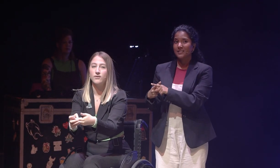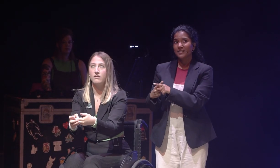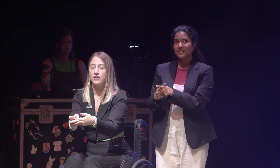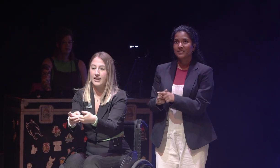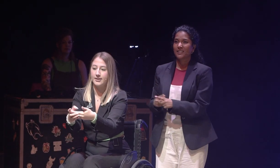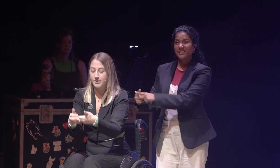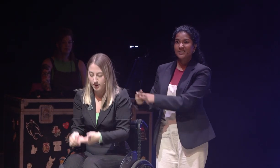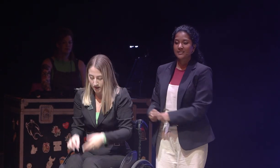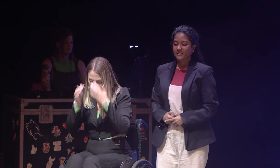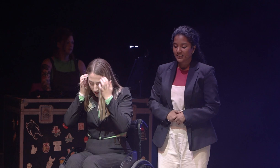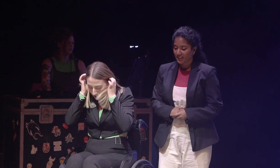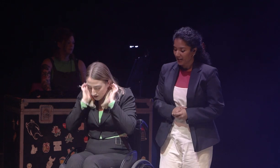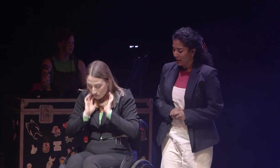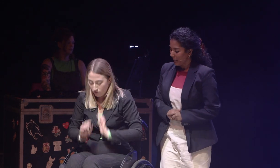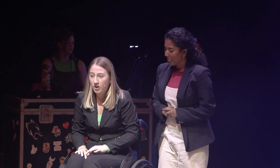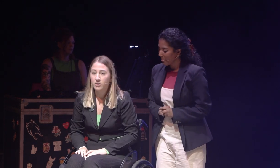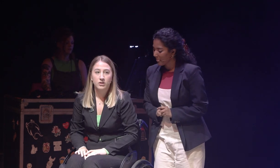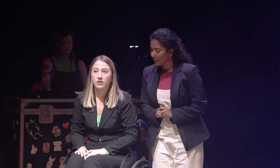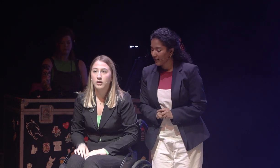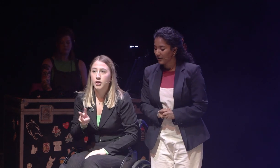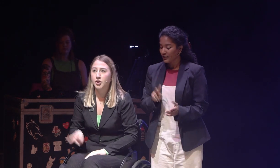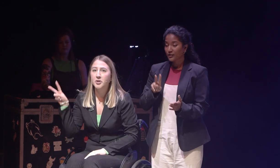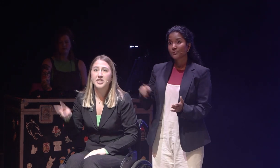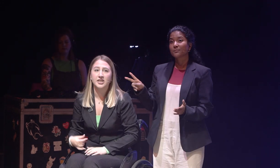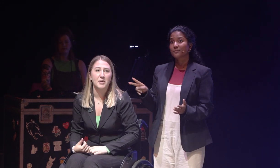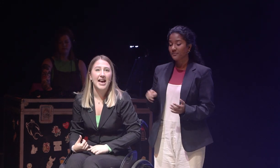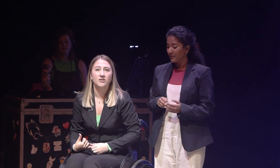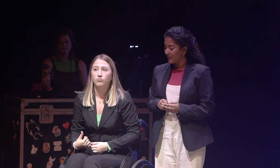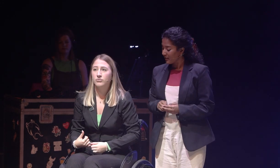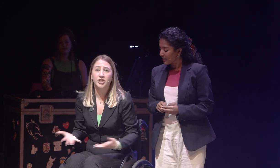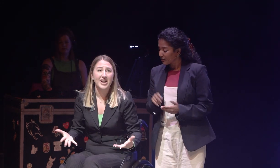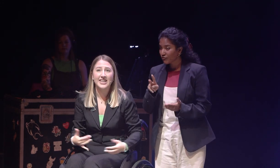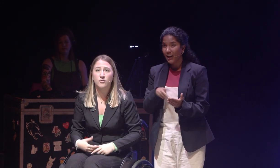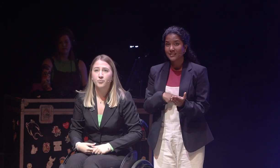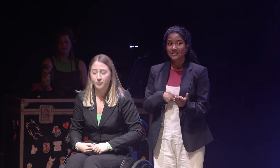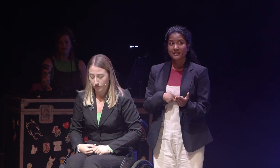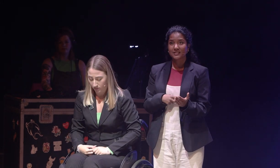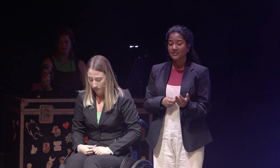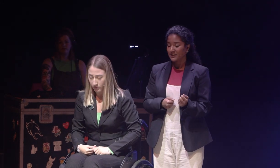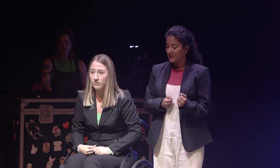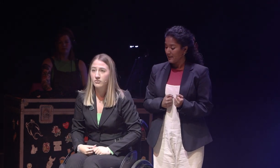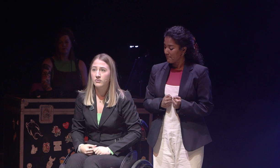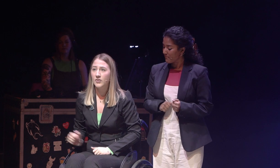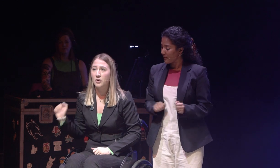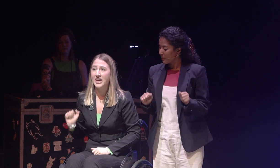Kiss. Two blue ticks appear, she's read it.